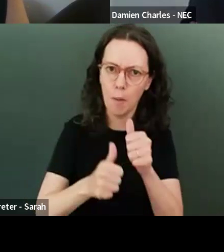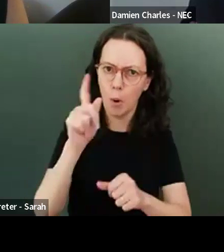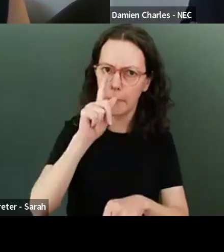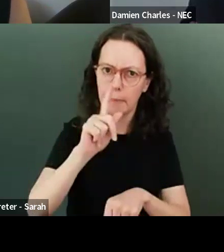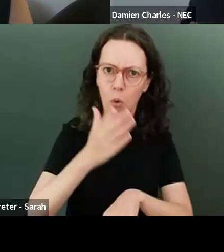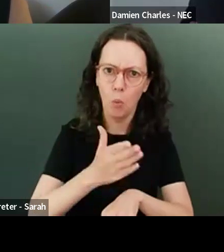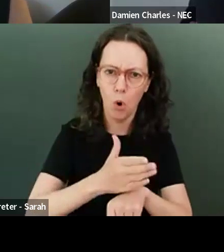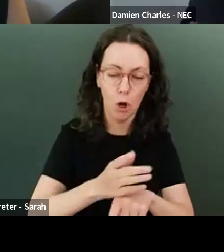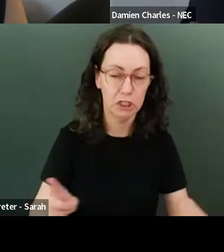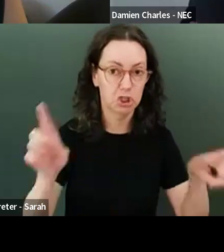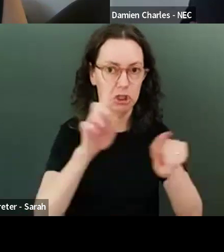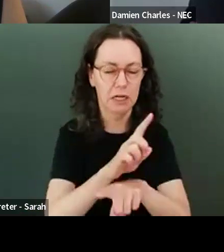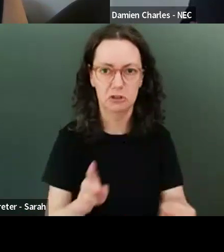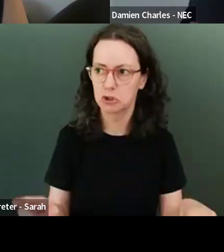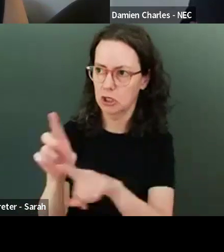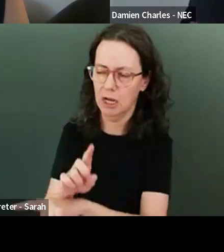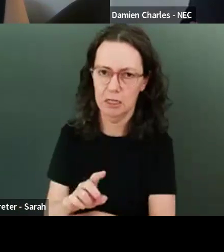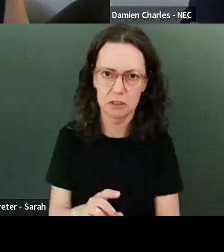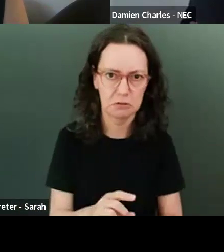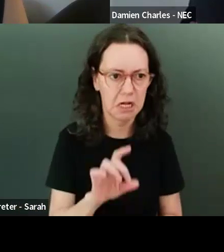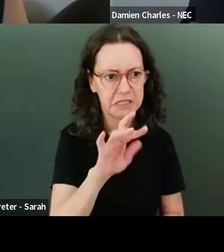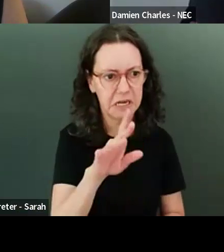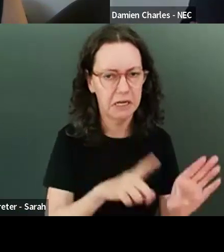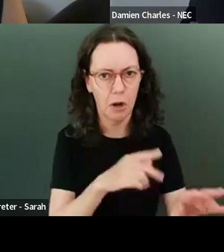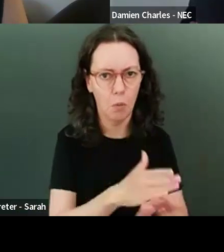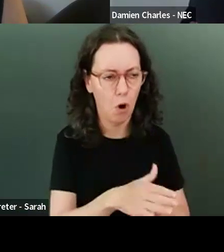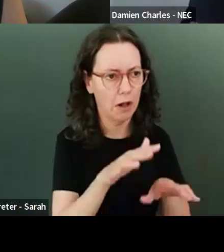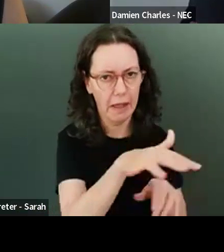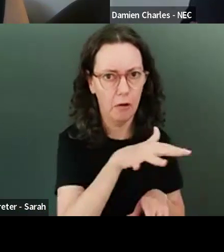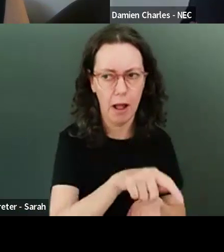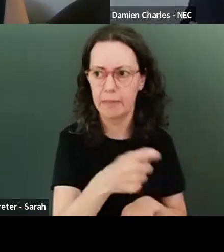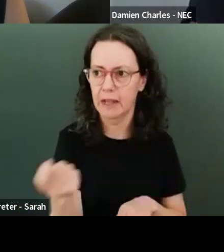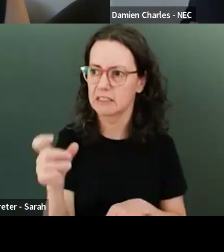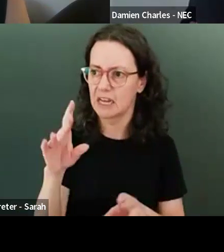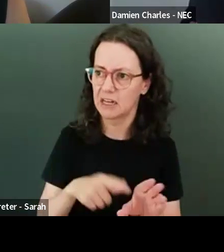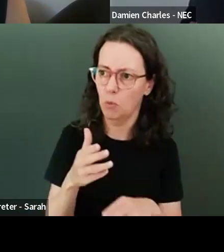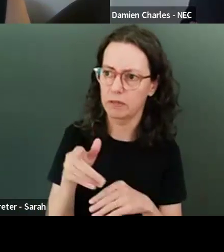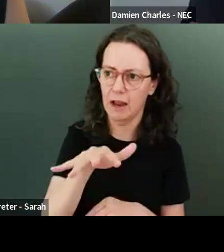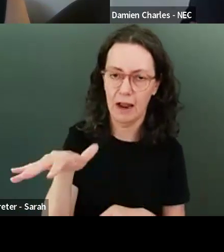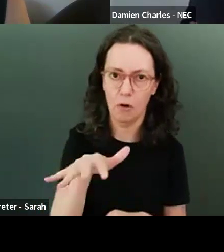as well so locking somebody into one